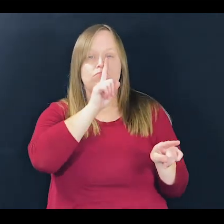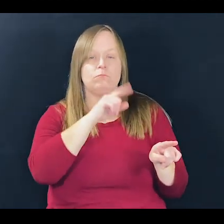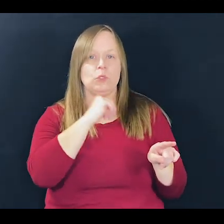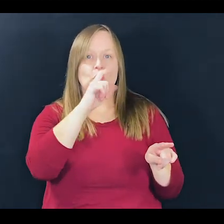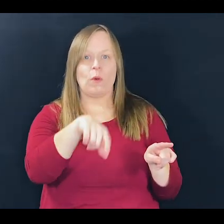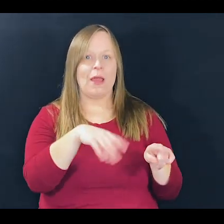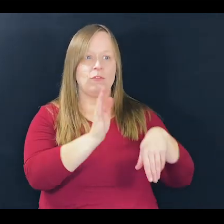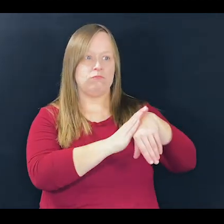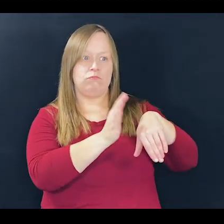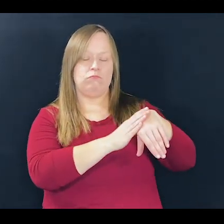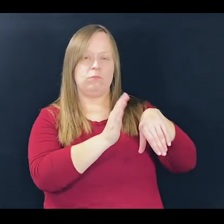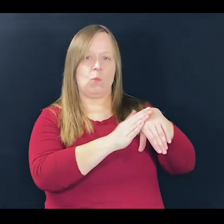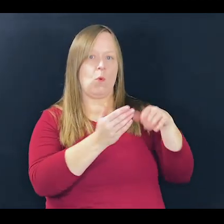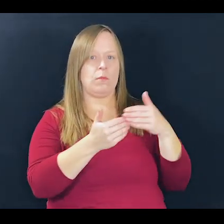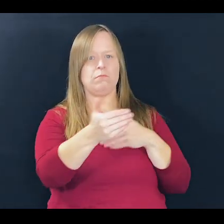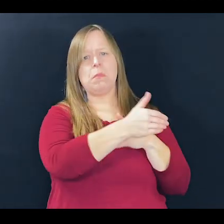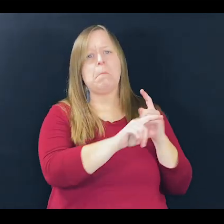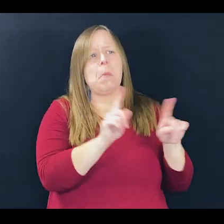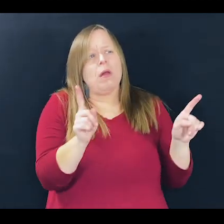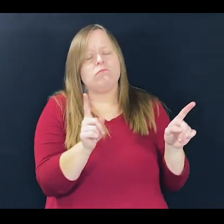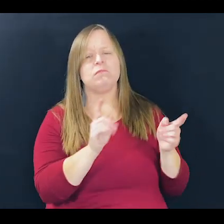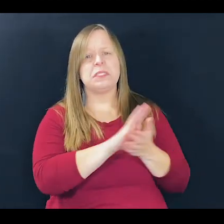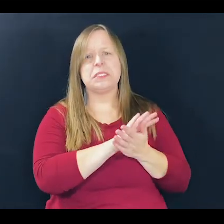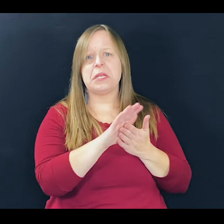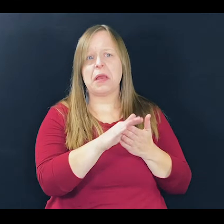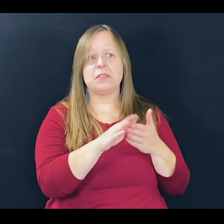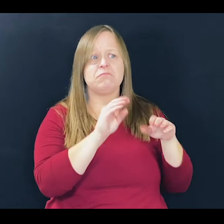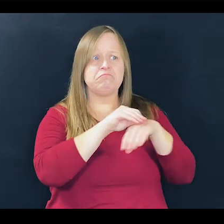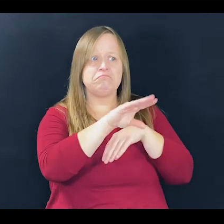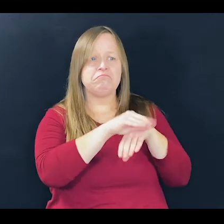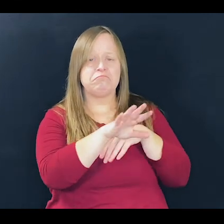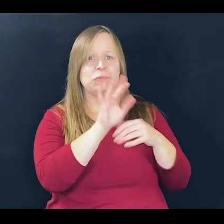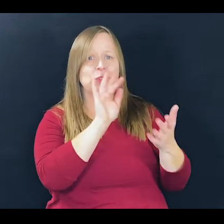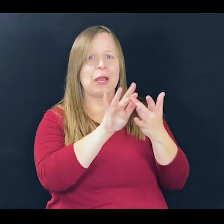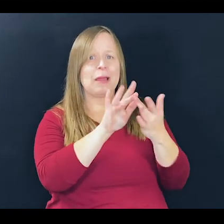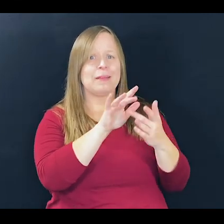have to alert them in advance however, it's always advisable to contact